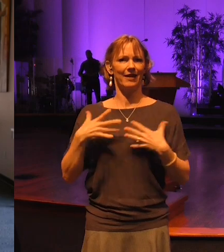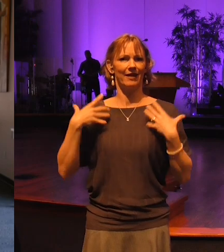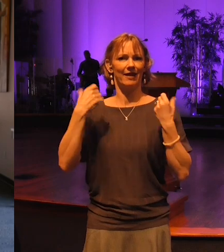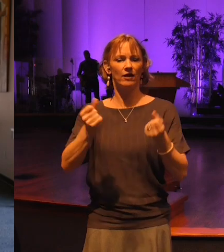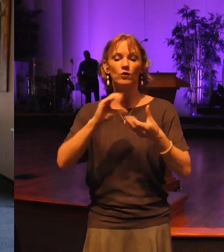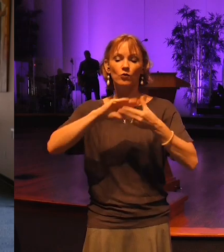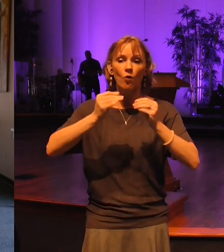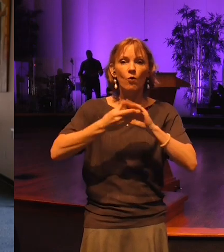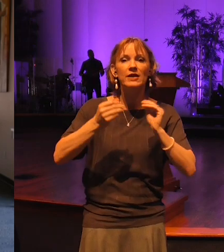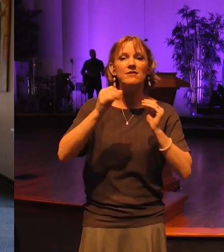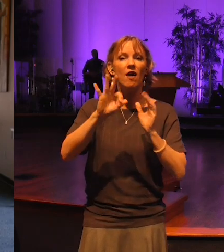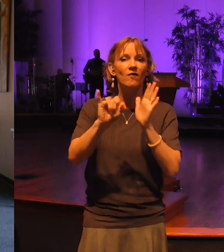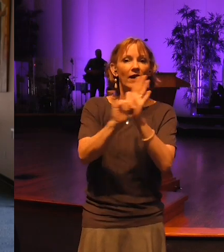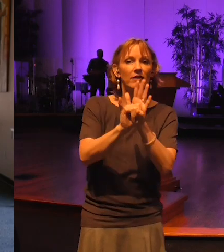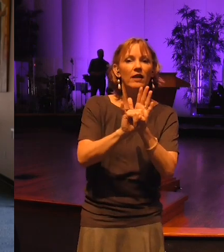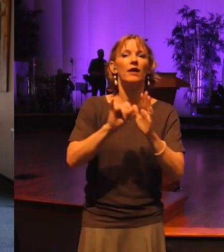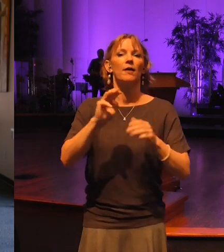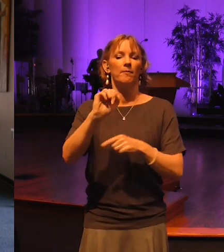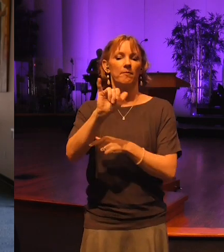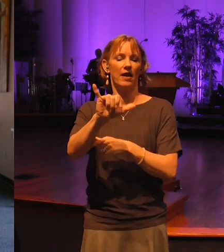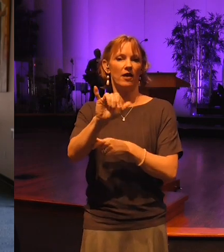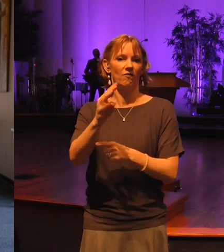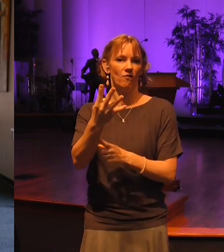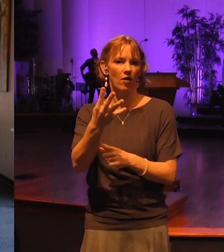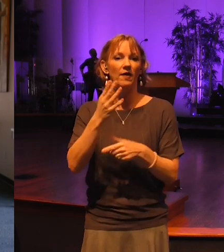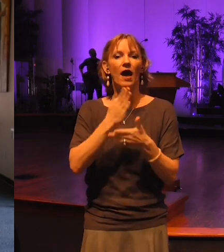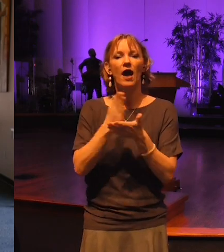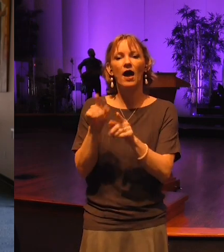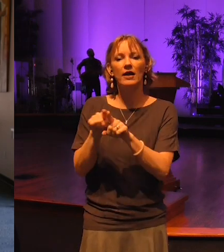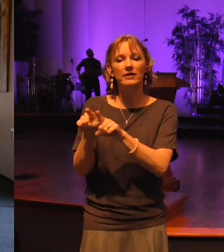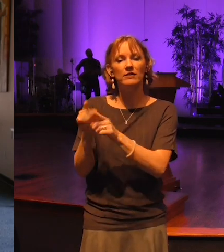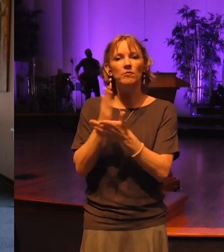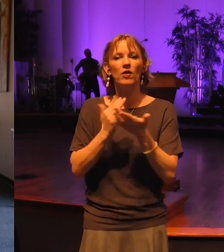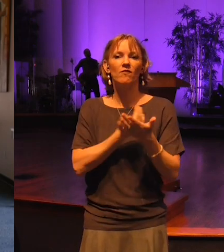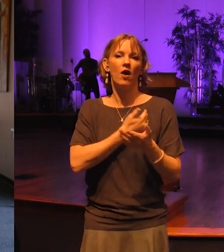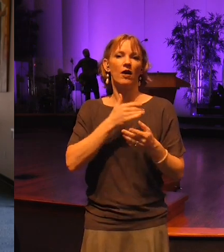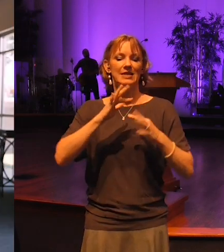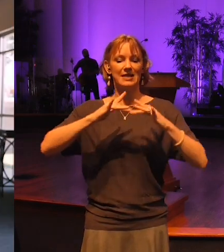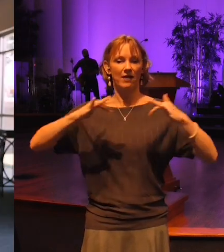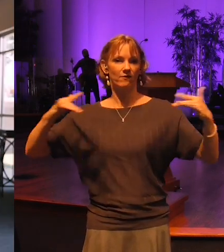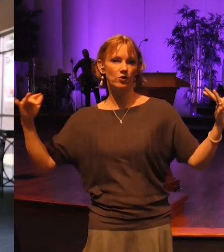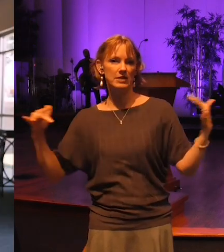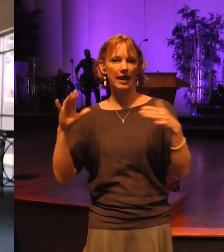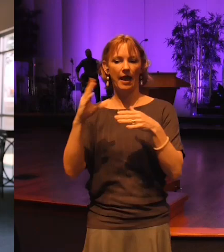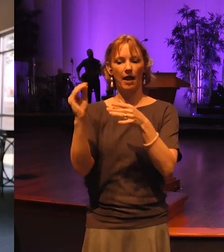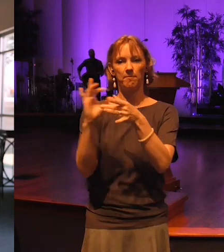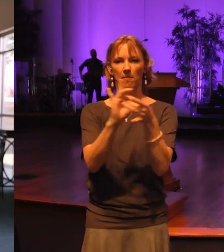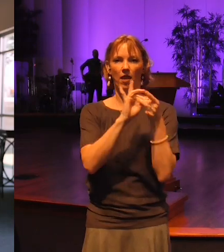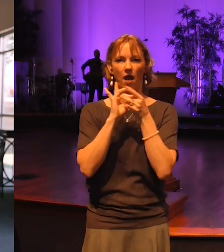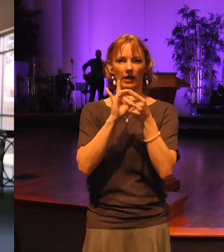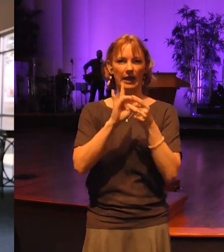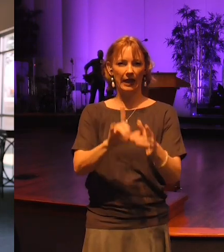identity on May 4th as part of our diversity and belonging initiative five dynamic artists